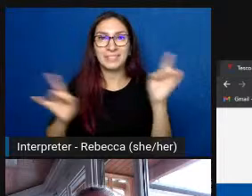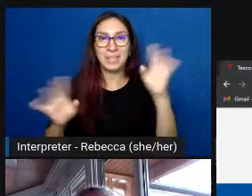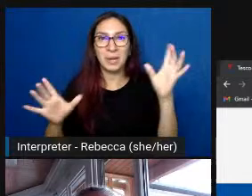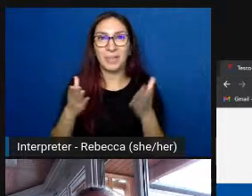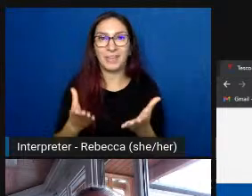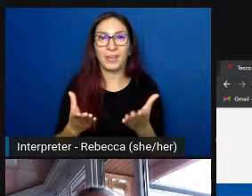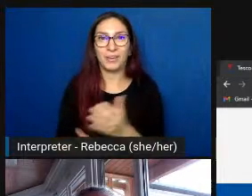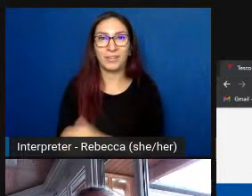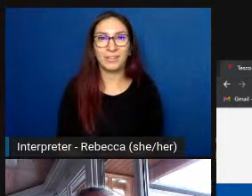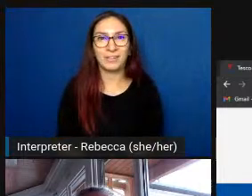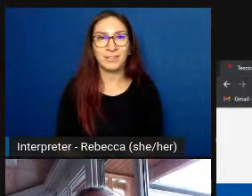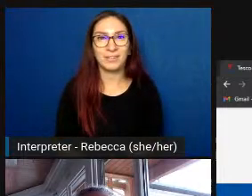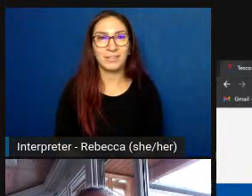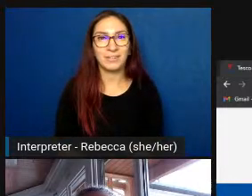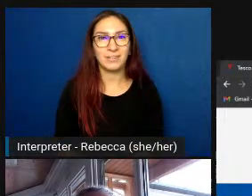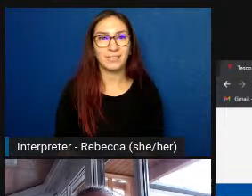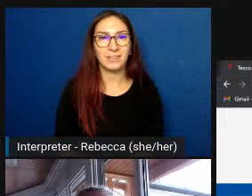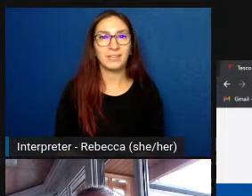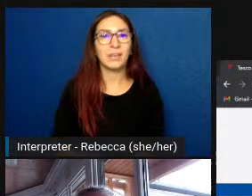Lazar Bulatovic: Oh God! God! Terrible here.